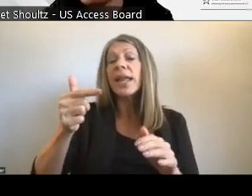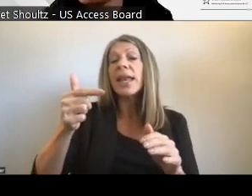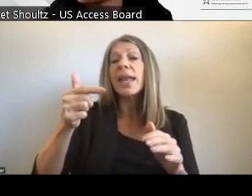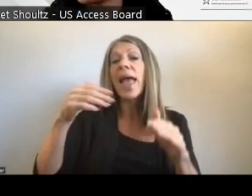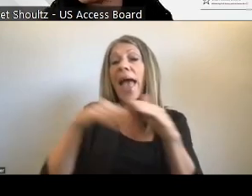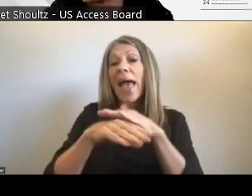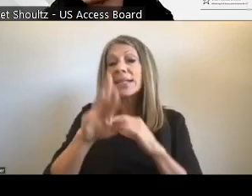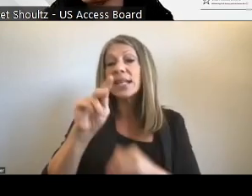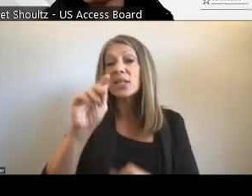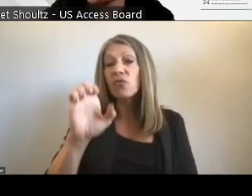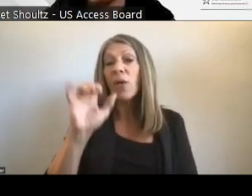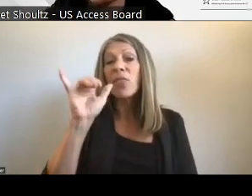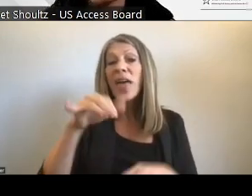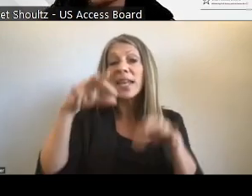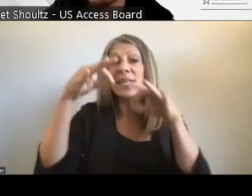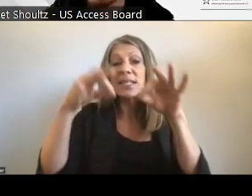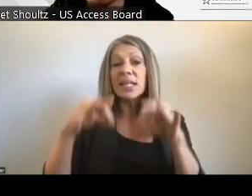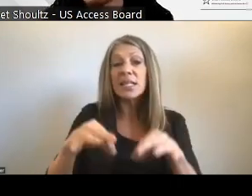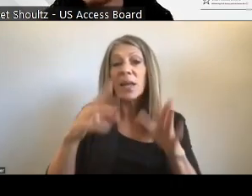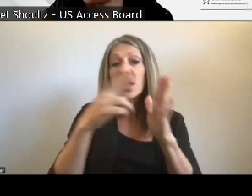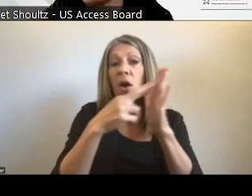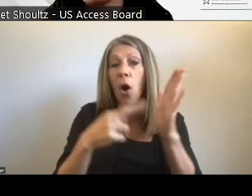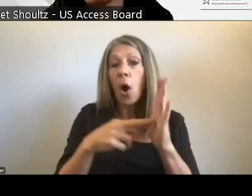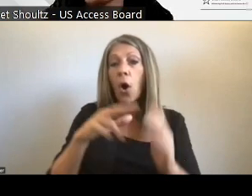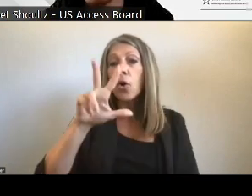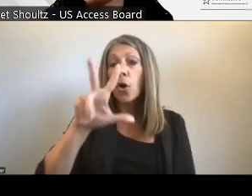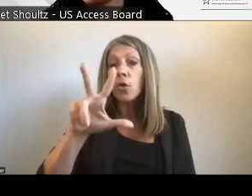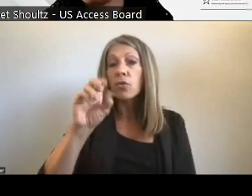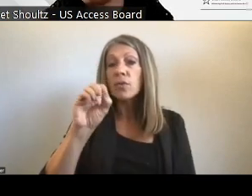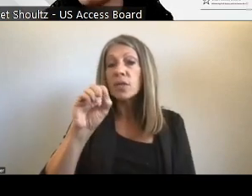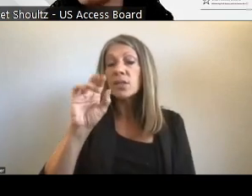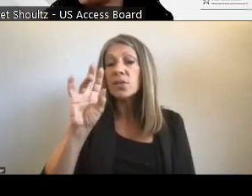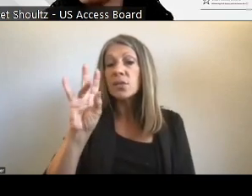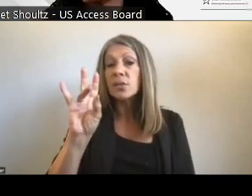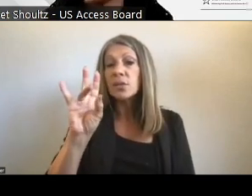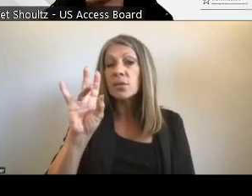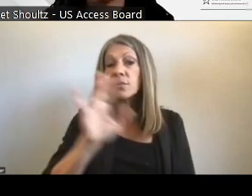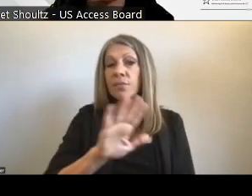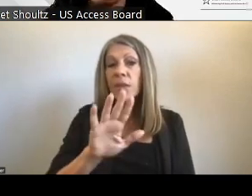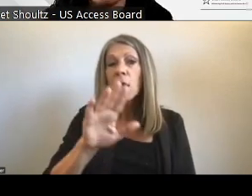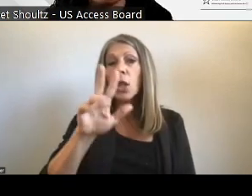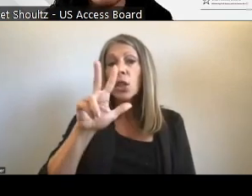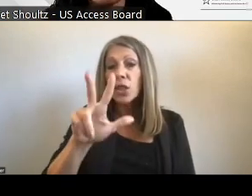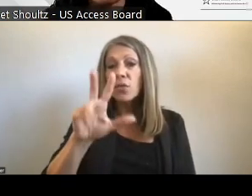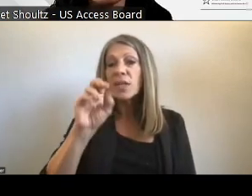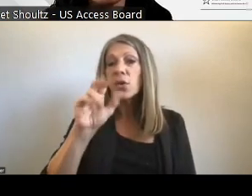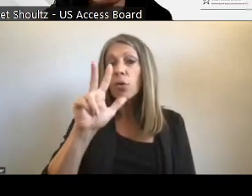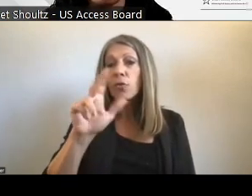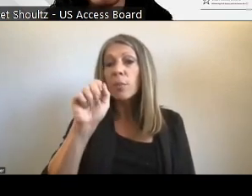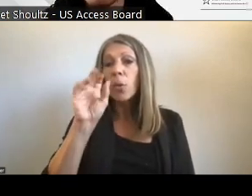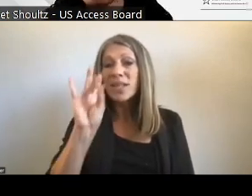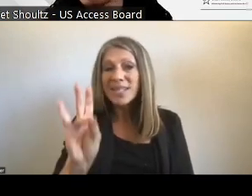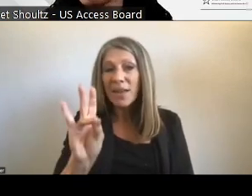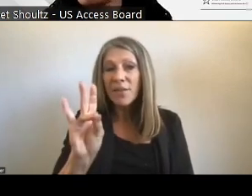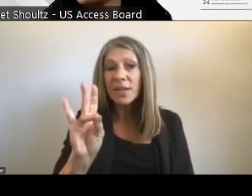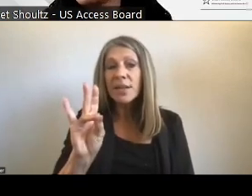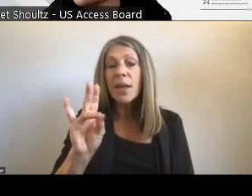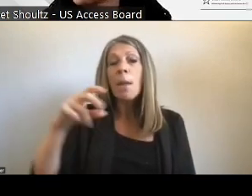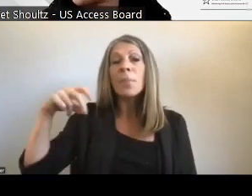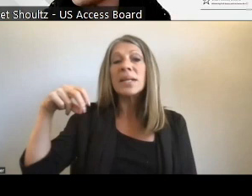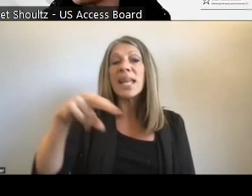that is explained in provision R303.7 Pedestrian Signal Heads. Where temporary